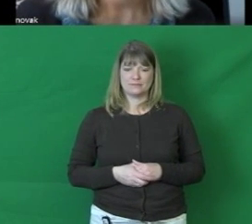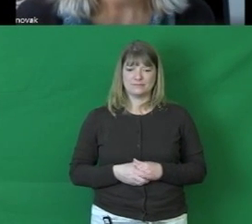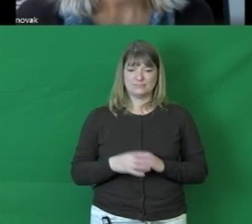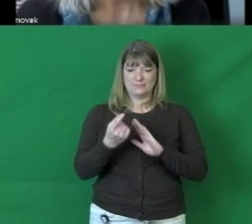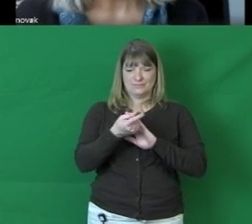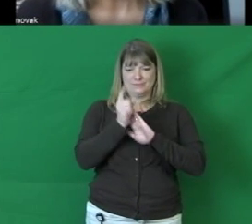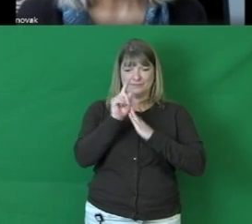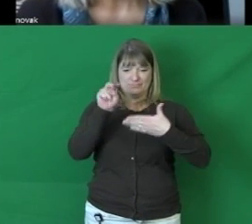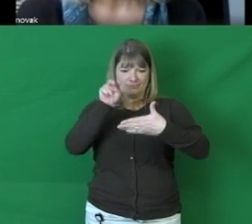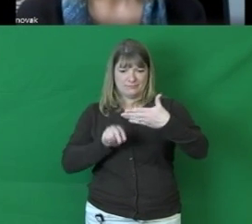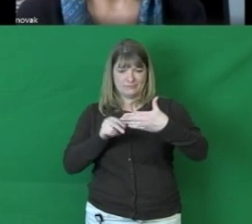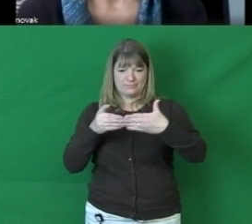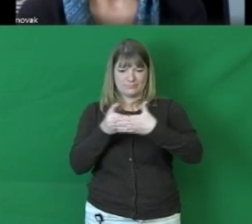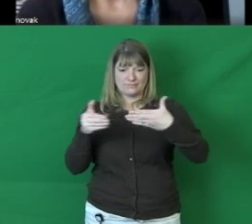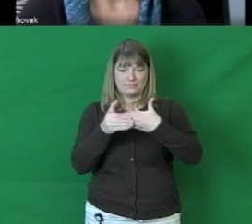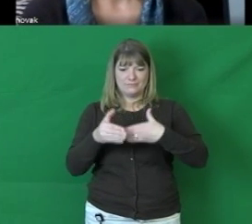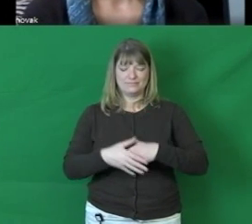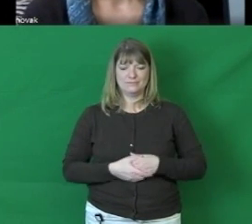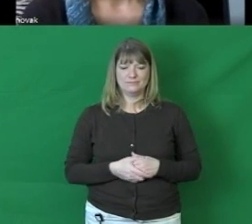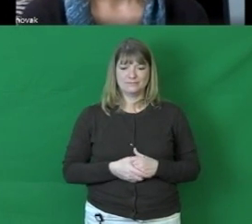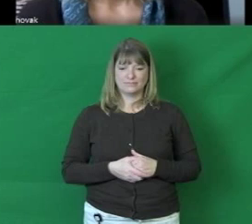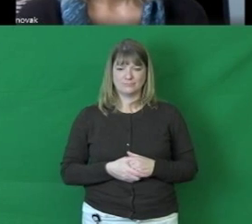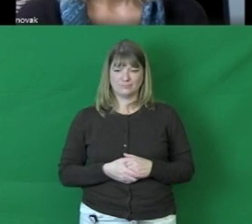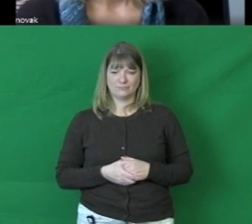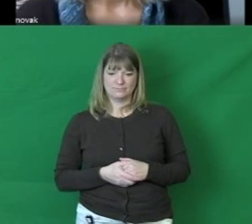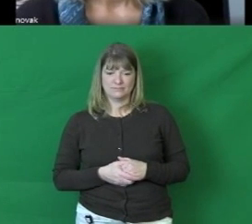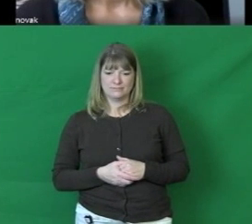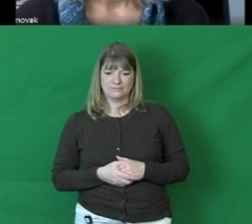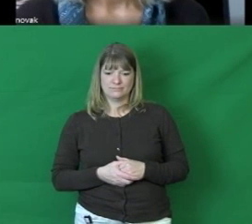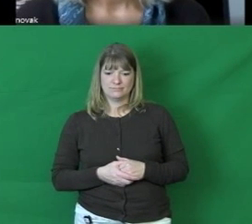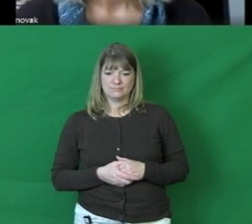I'll give you a second to read the slide.